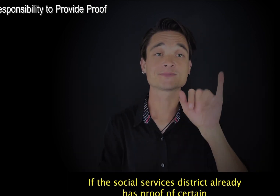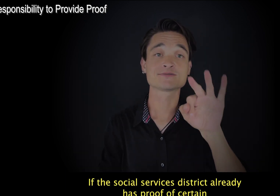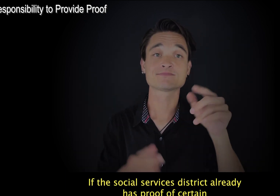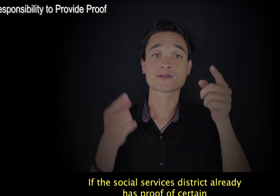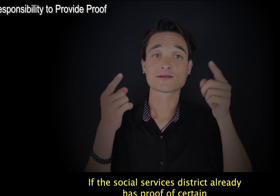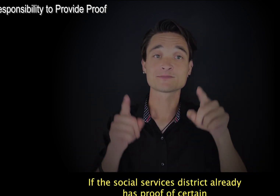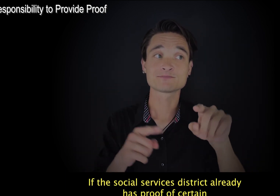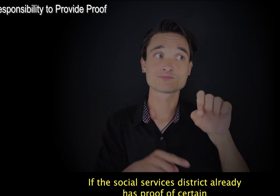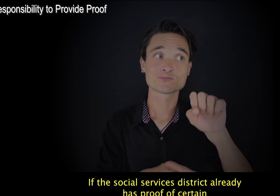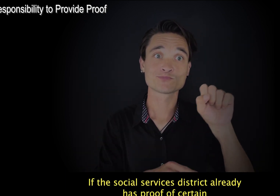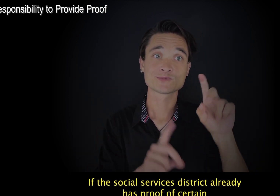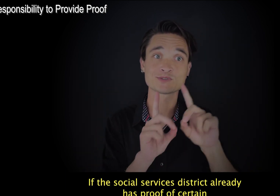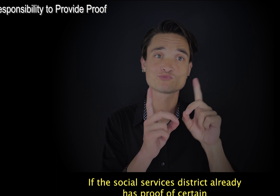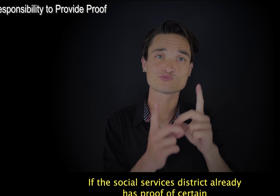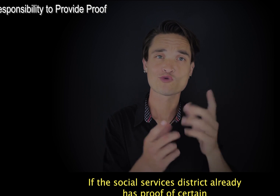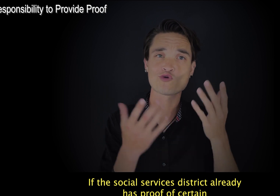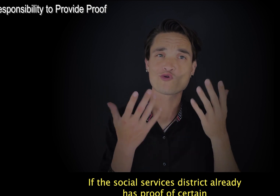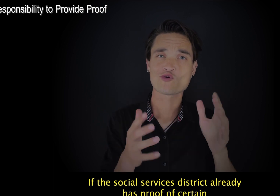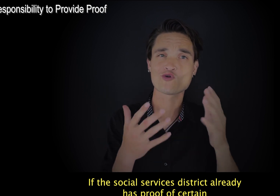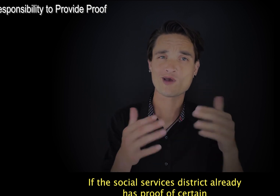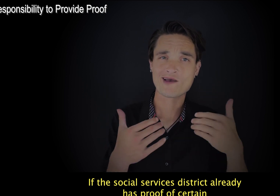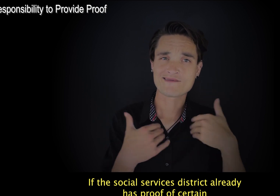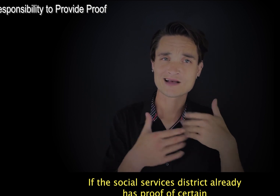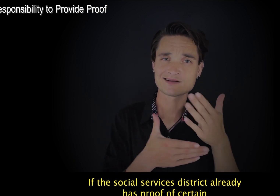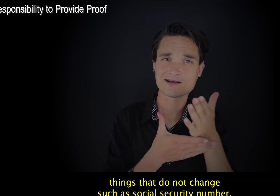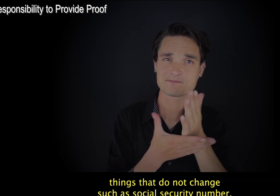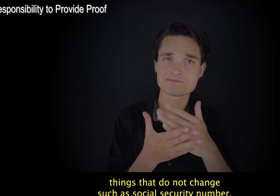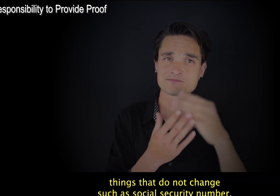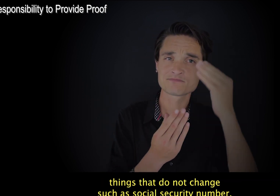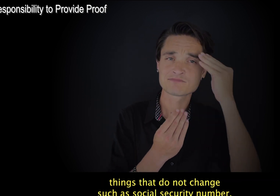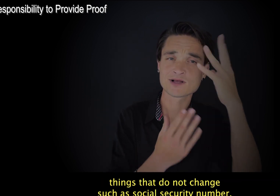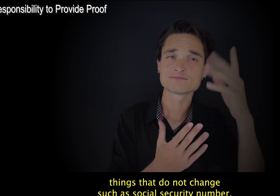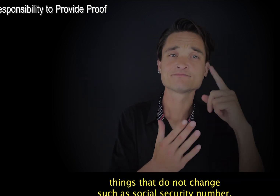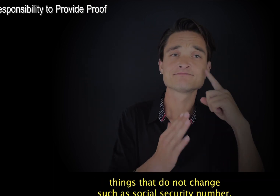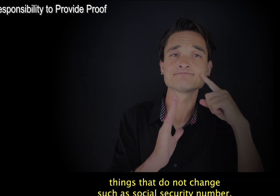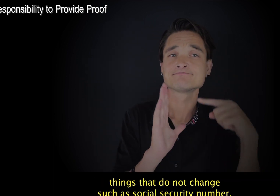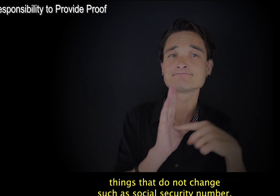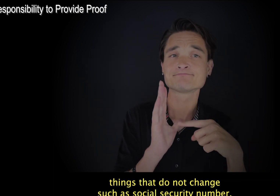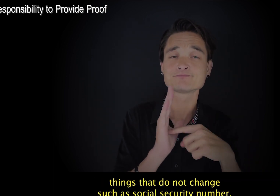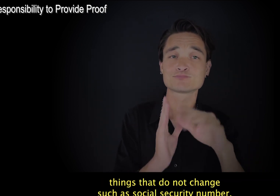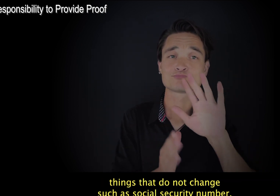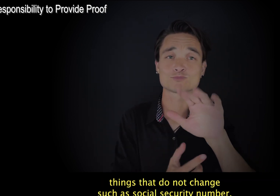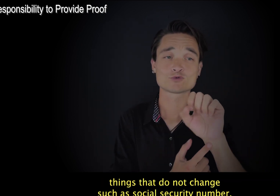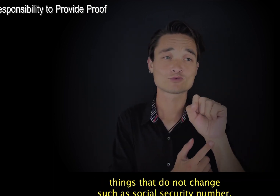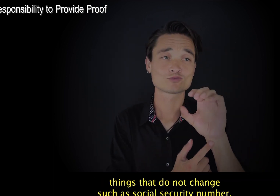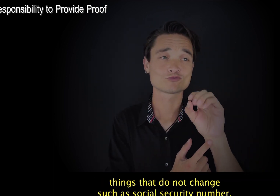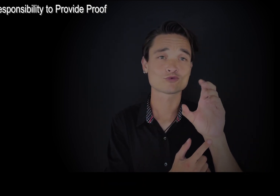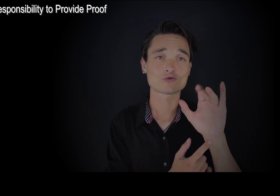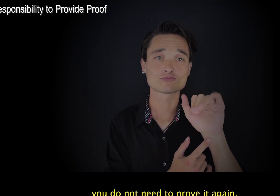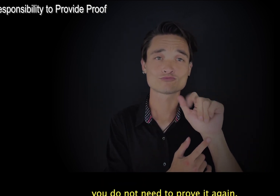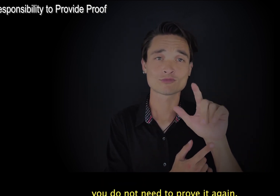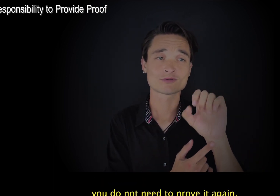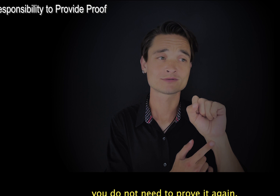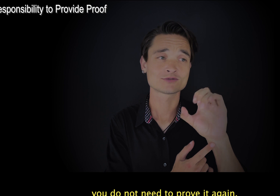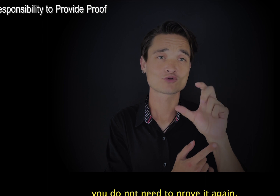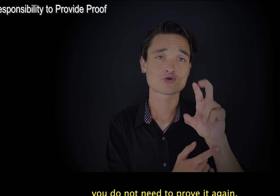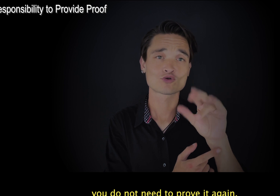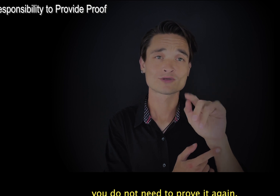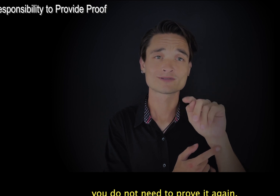If the social services district already has proof of certain things that do not change such as social security number, you do not need to prove it again.